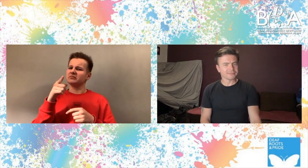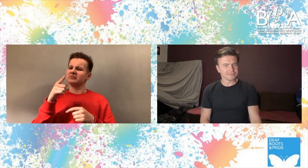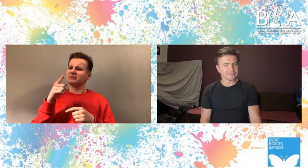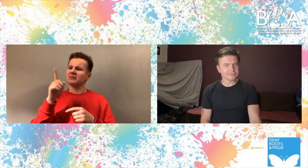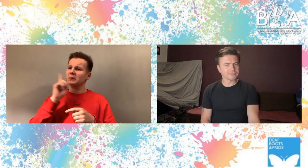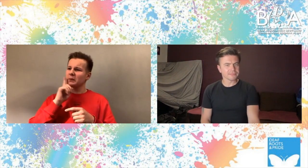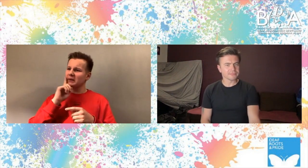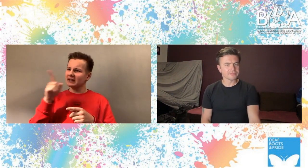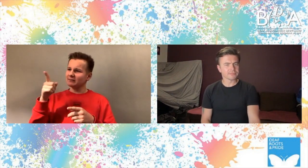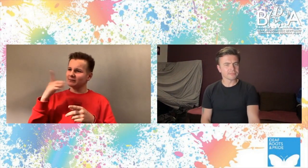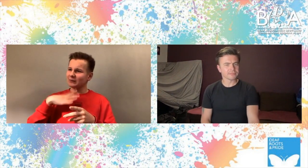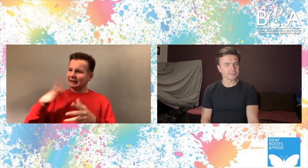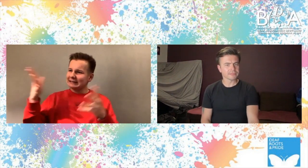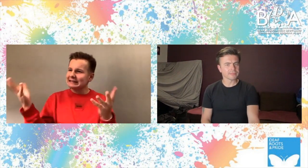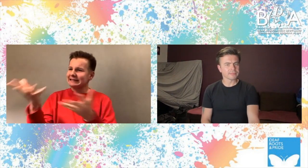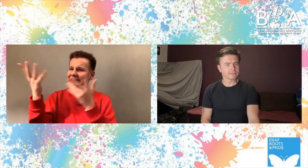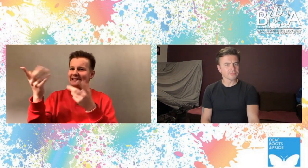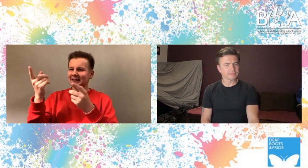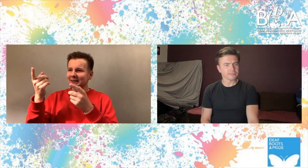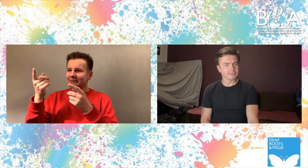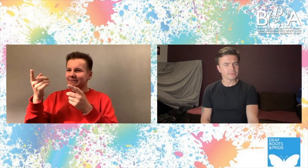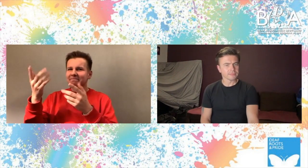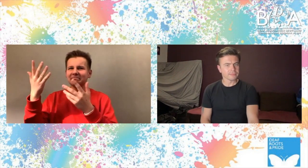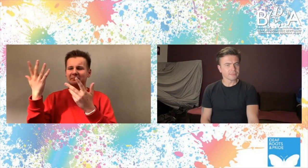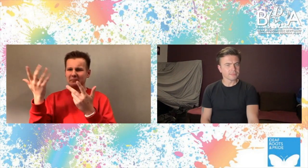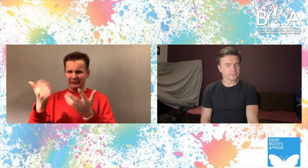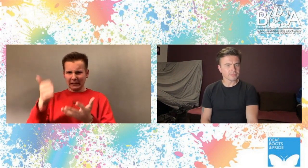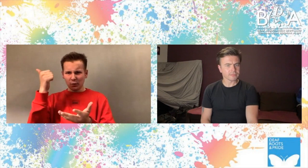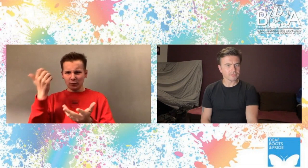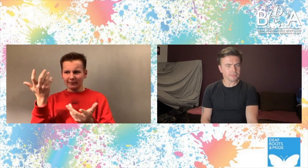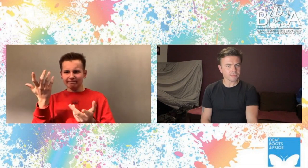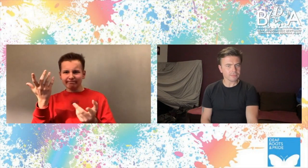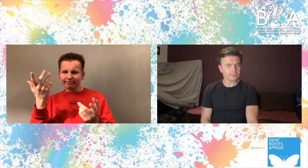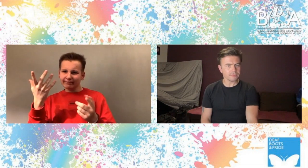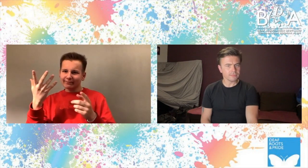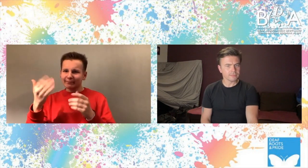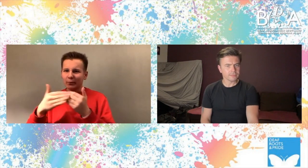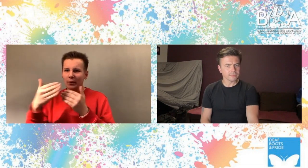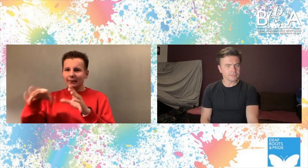Yes, I agree. So, we should be encouraging more women to get into the field,